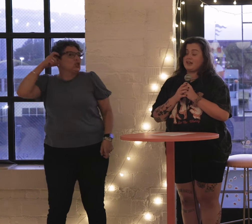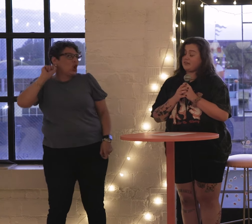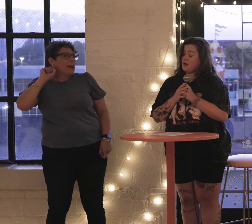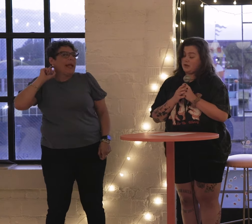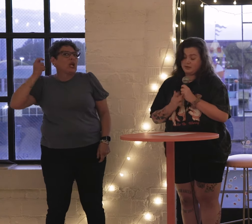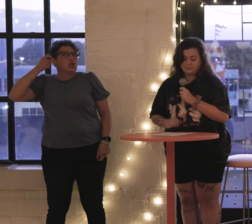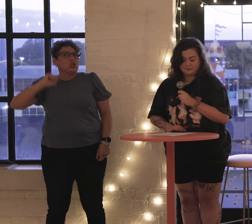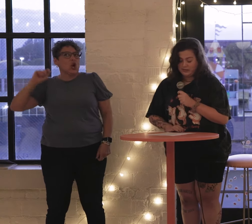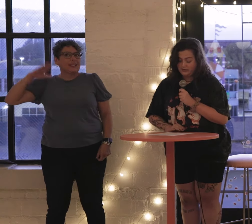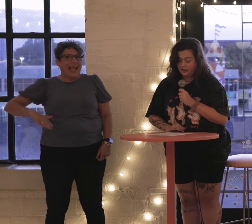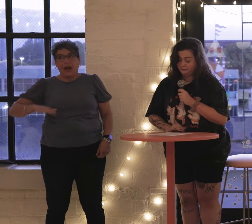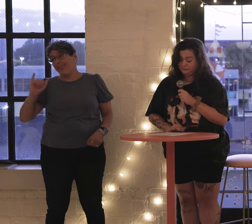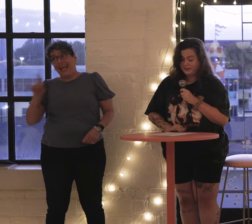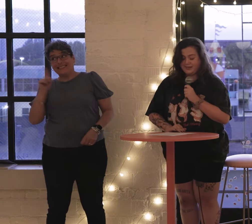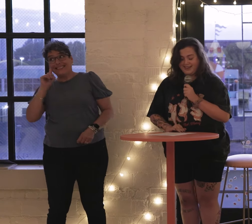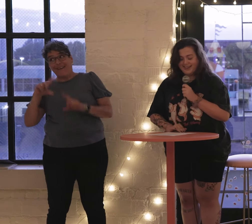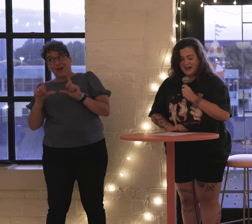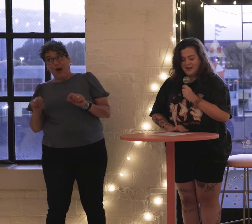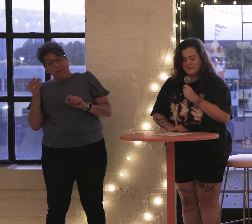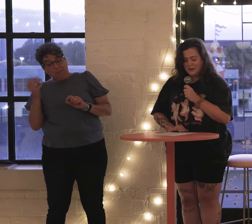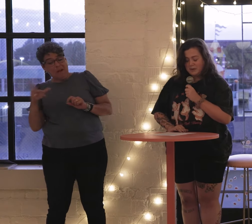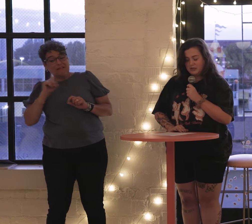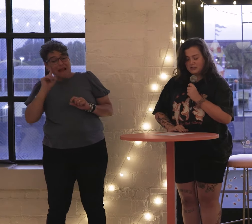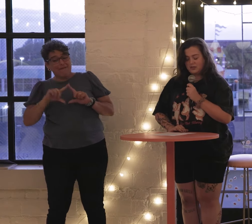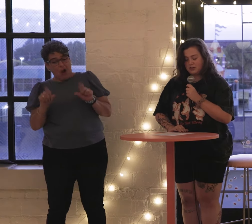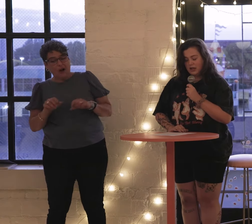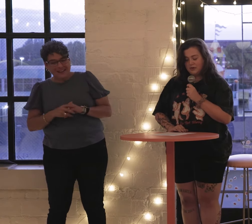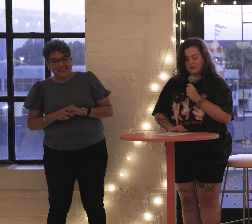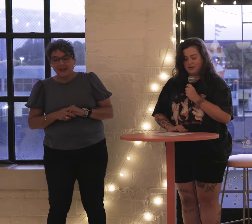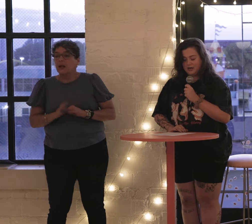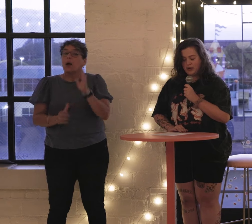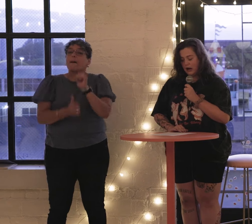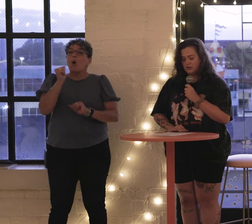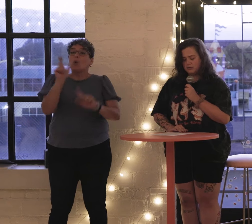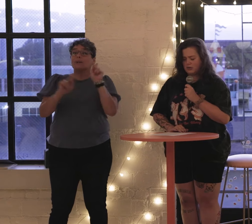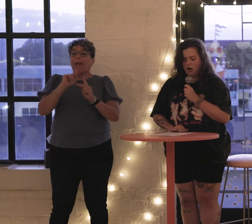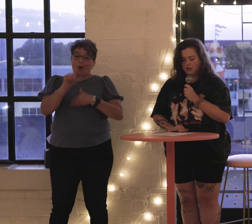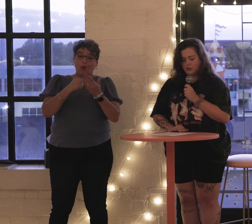Deaf gain, baby. Deaf gain. Most people get to start their lives when they graduate high school or college,